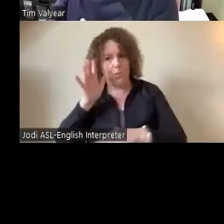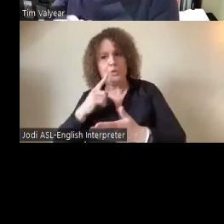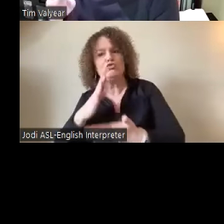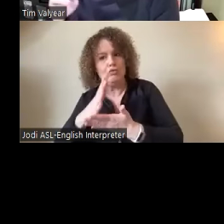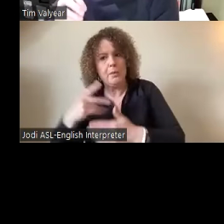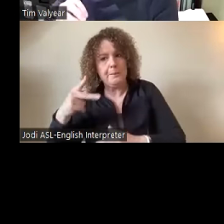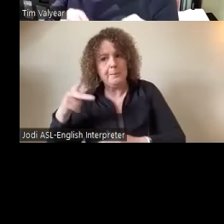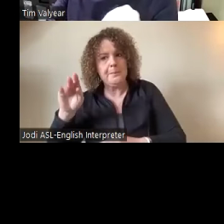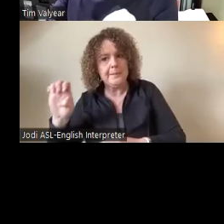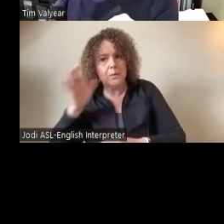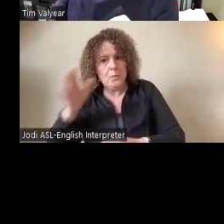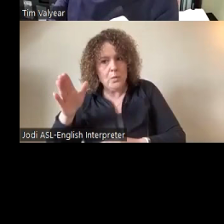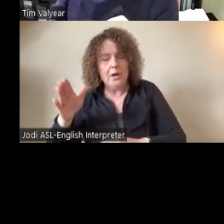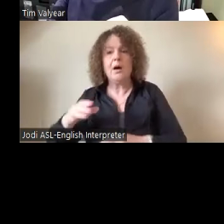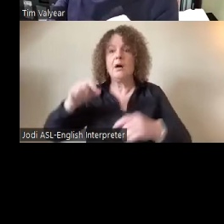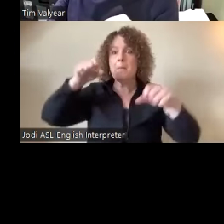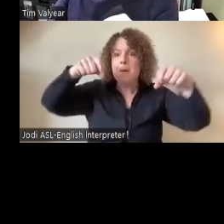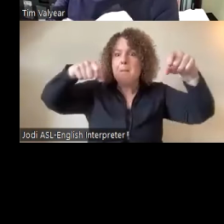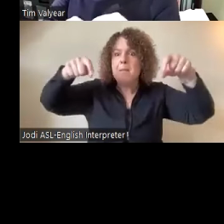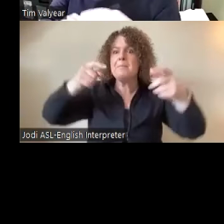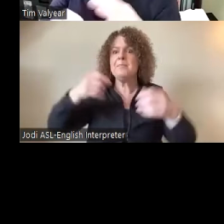it and touching a mucus membrane. It can be by being